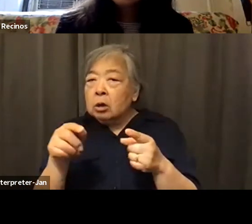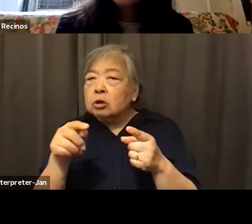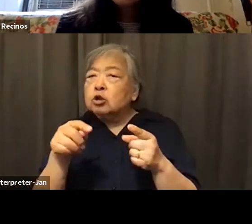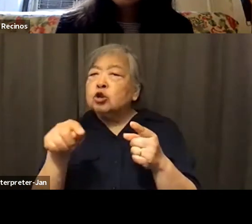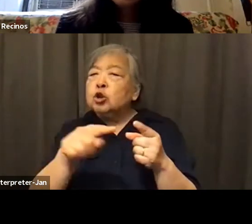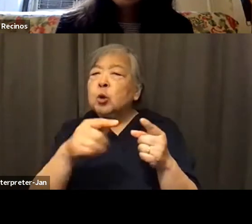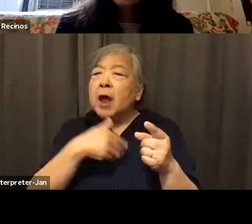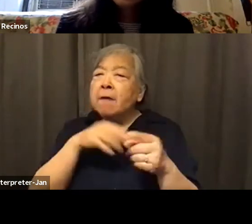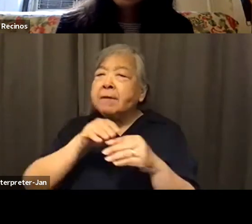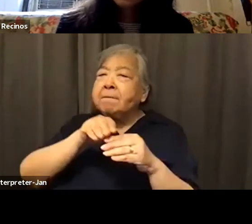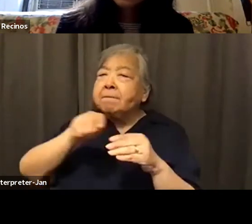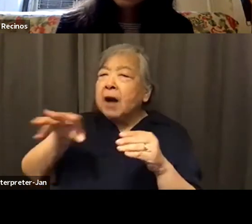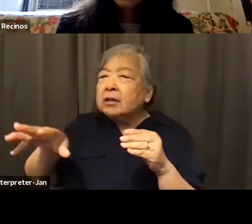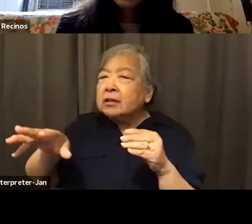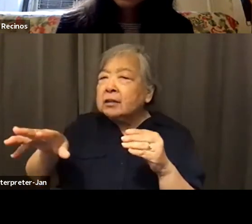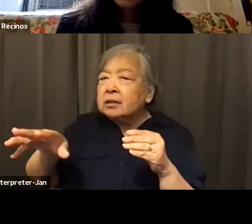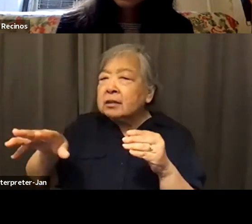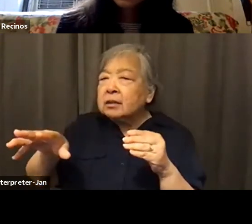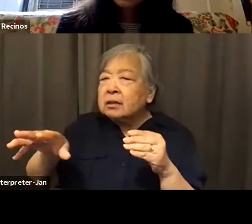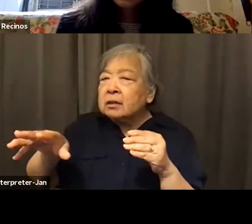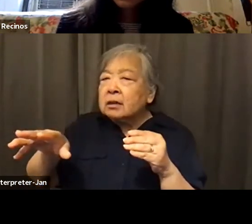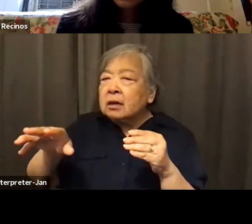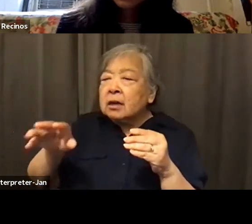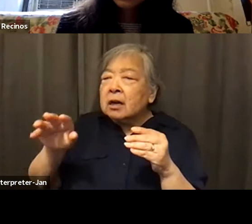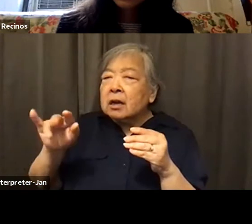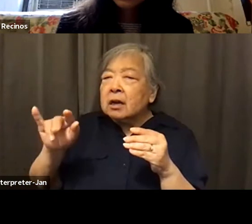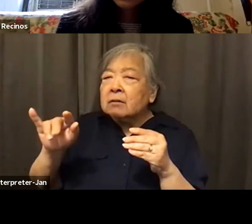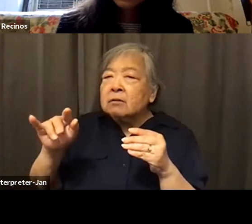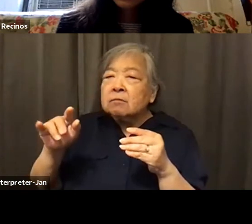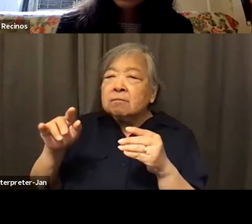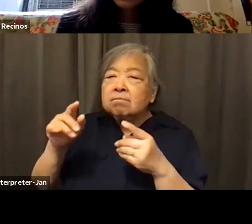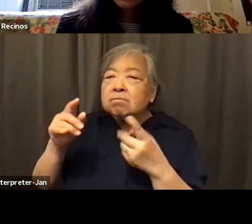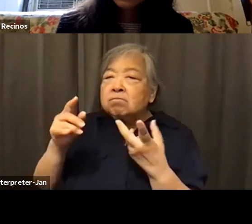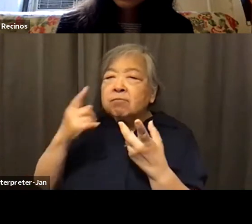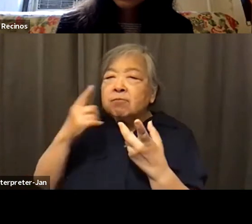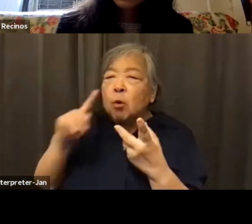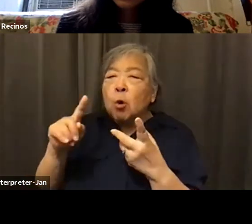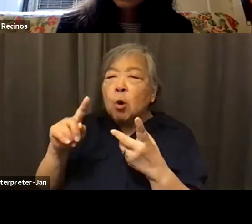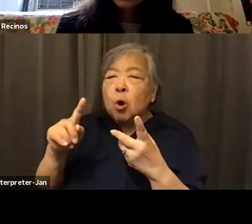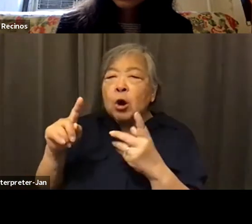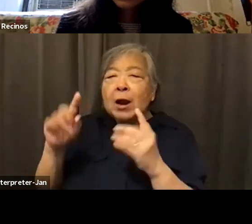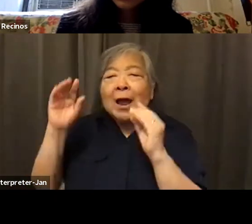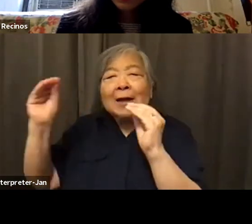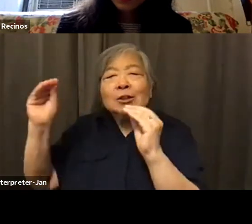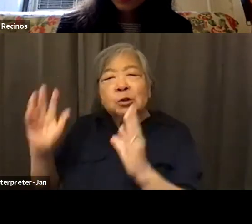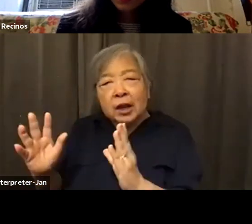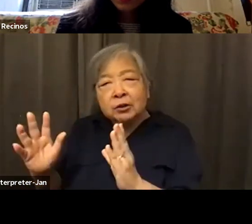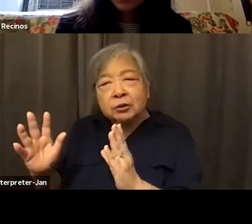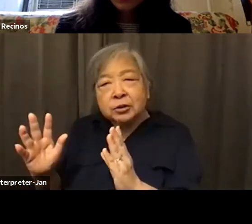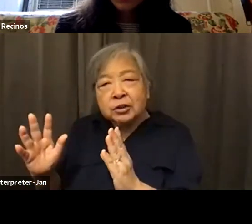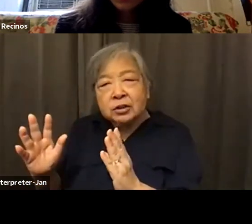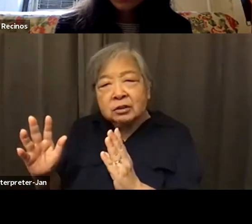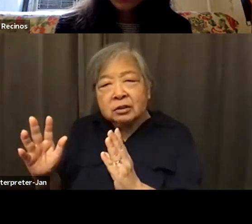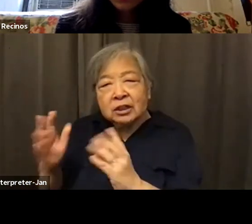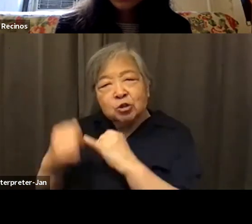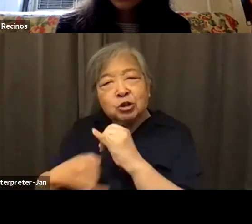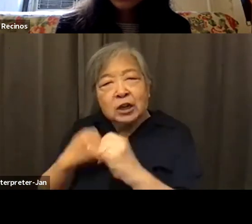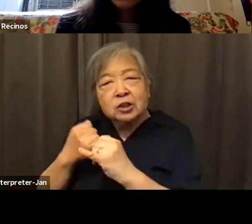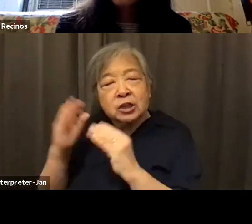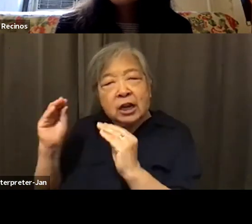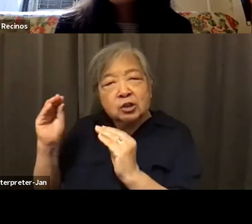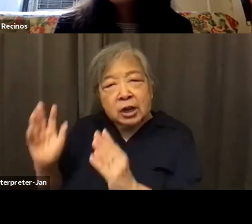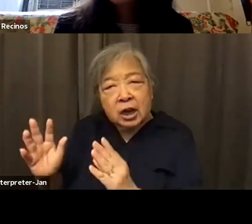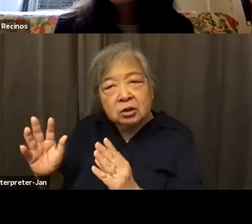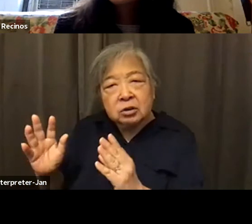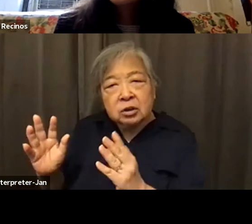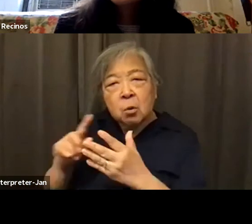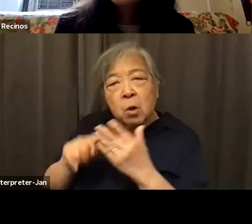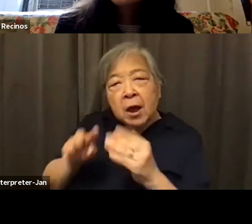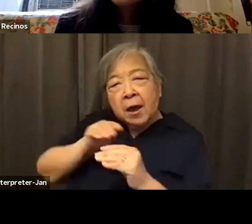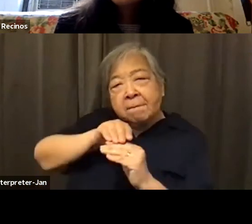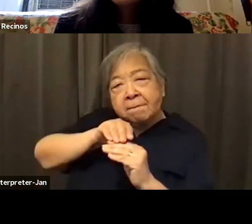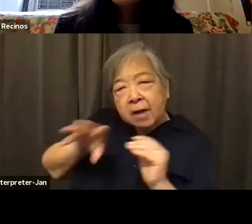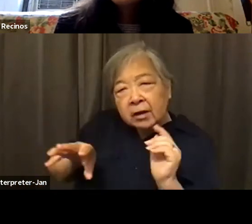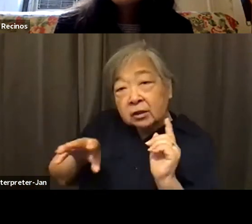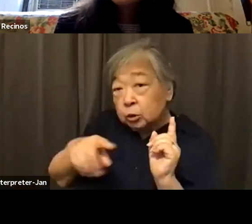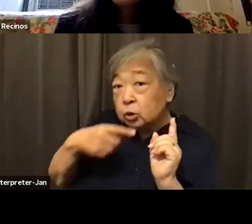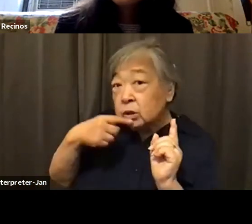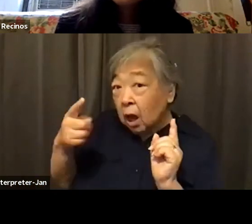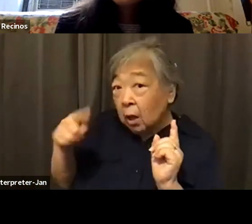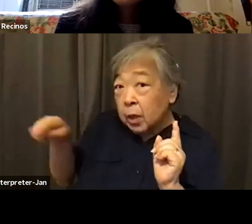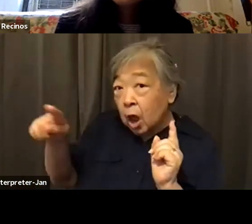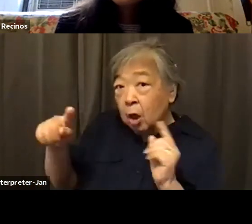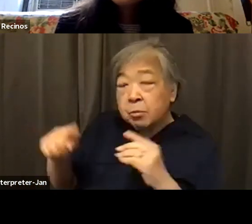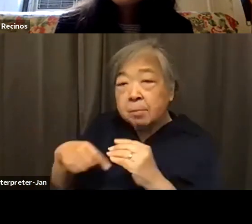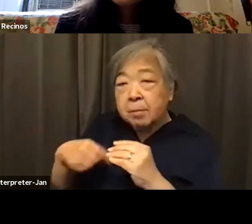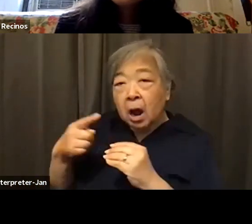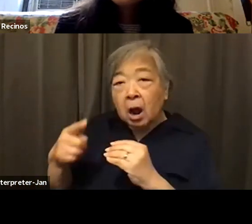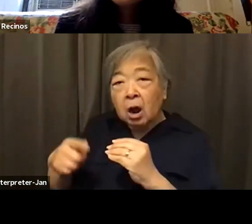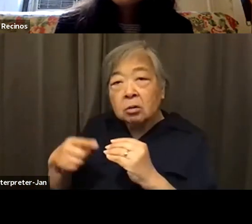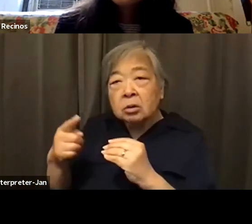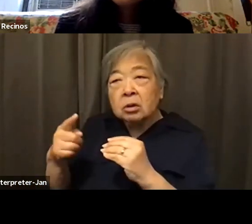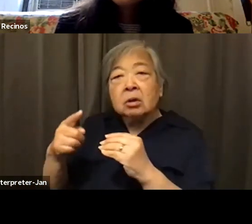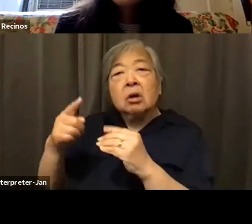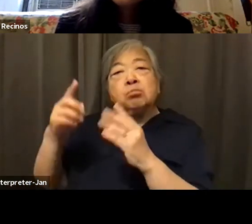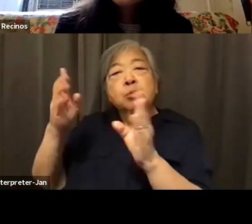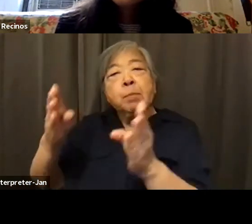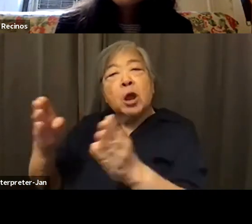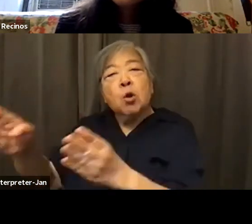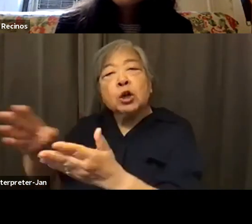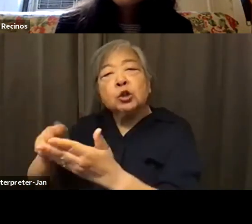would give international education educators about offering or preparing students in terms